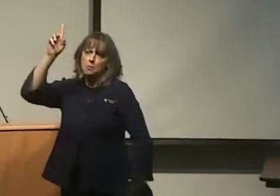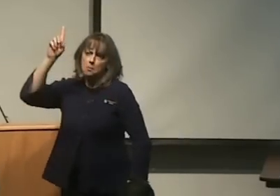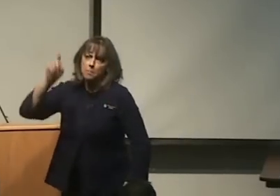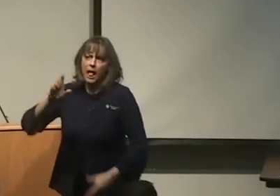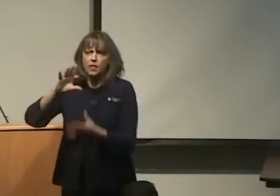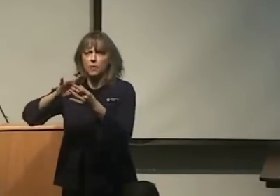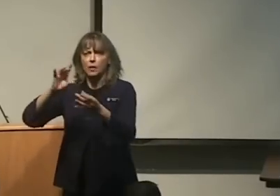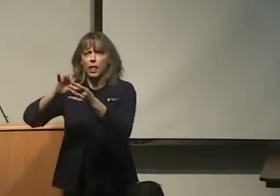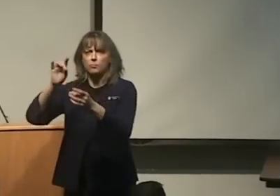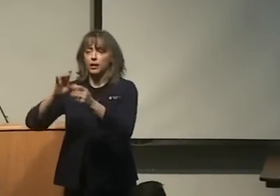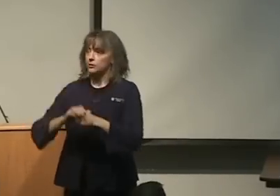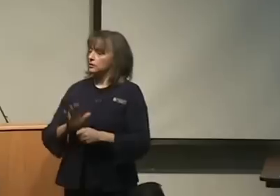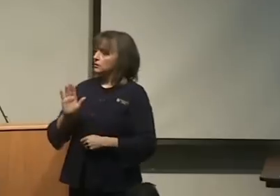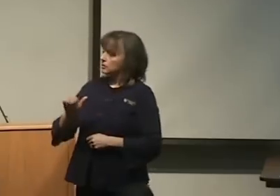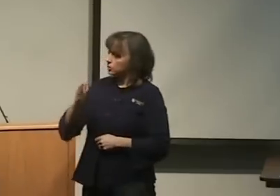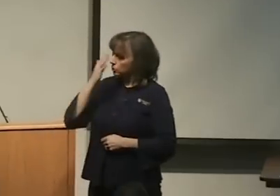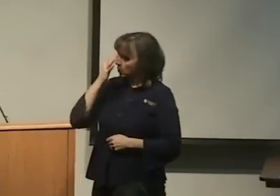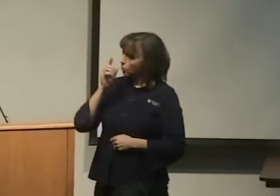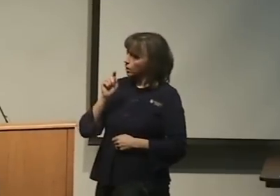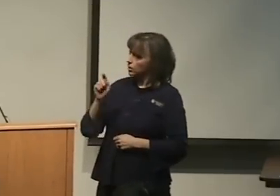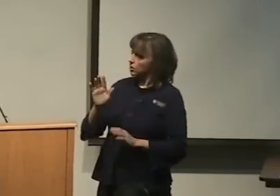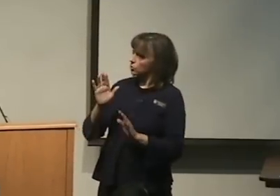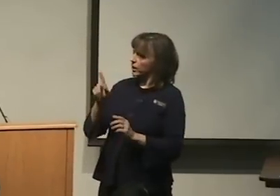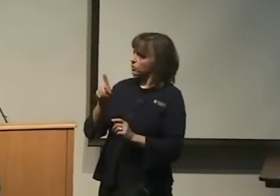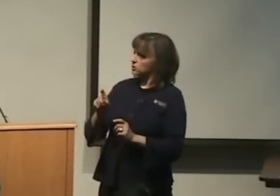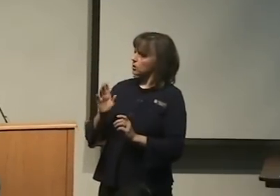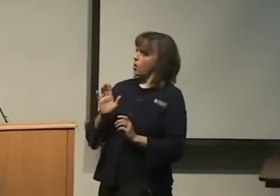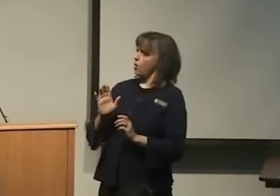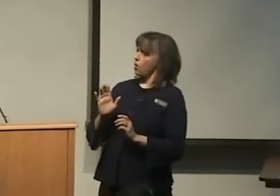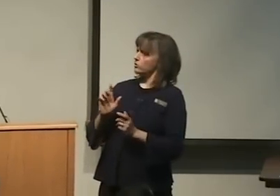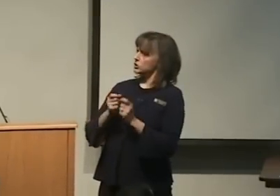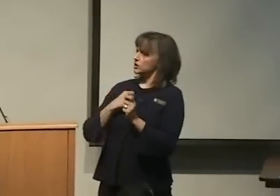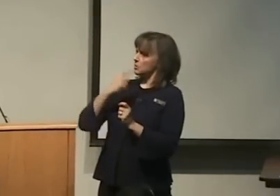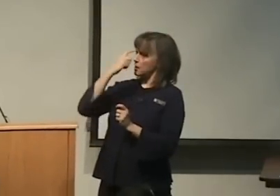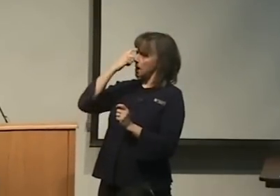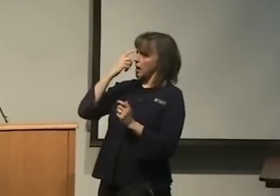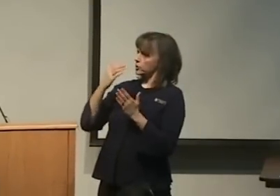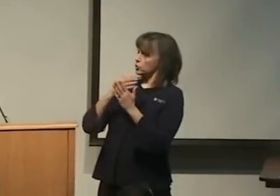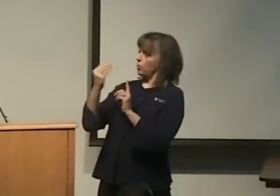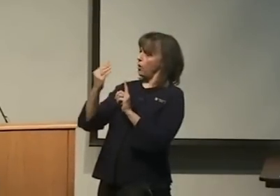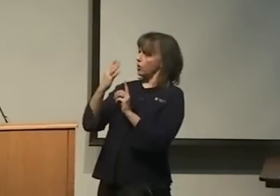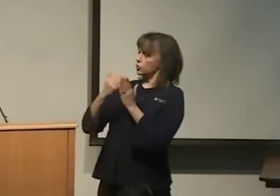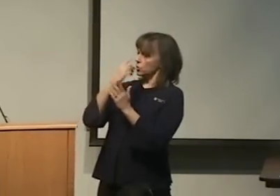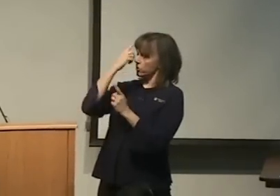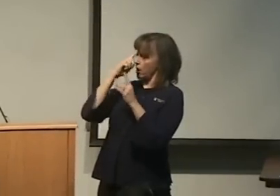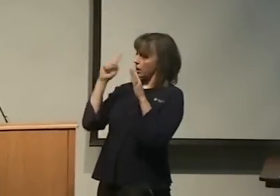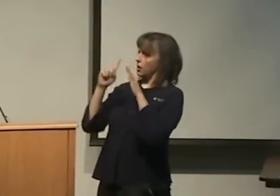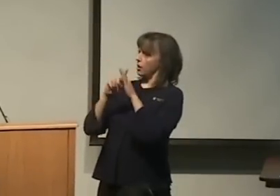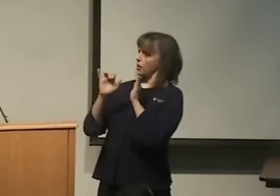You've modeled. Wow, you gave me a new insight, a new thought and I changed my mind. Because if you can't do it,